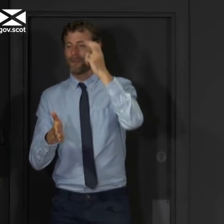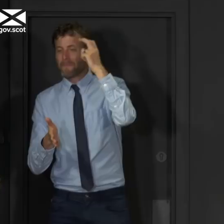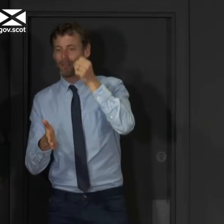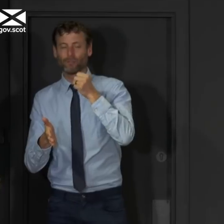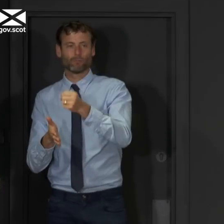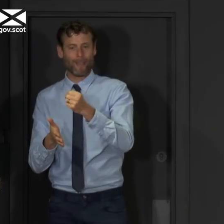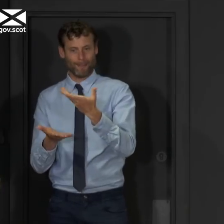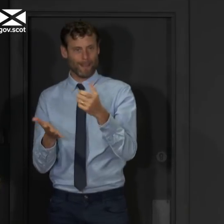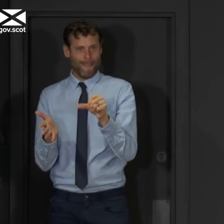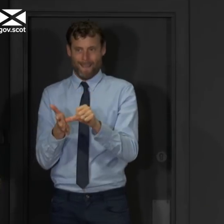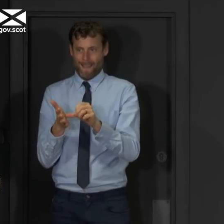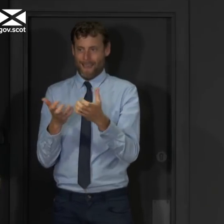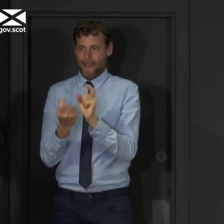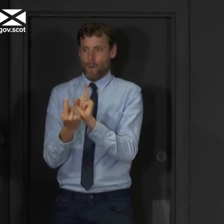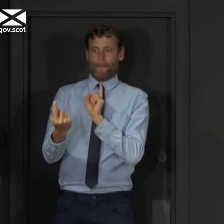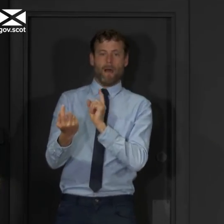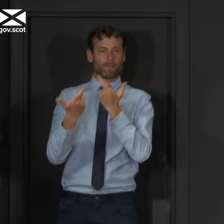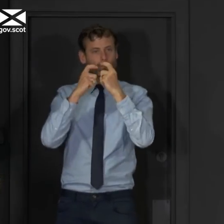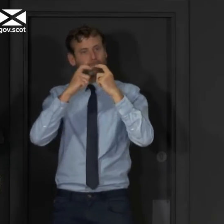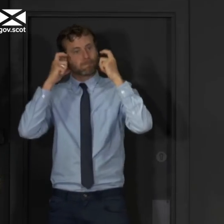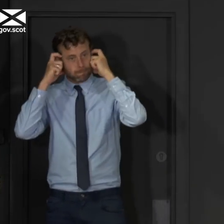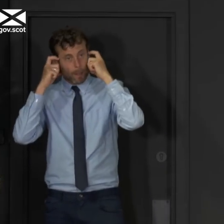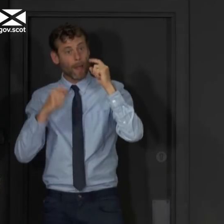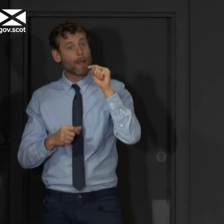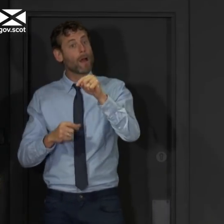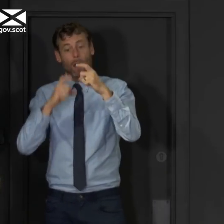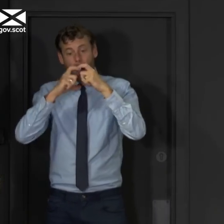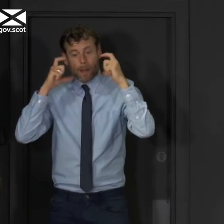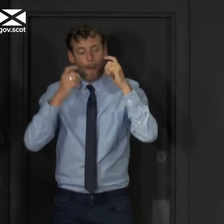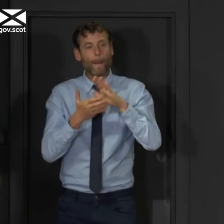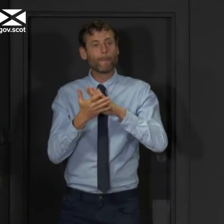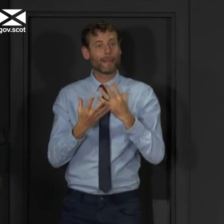know that one of us wearing a face covering helps reduce the risk of us transmitting the